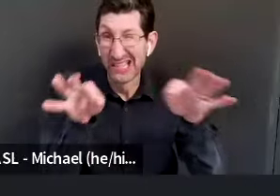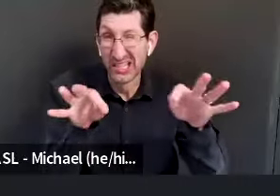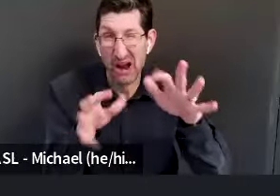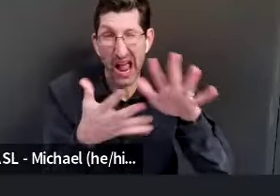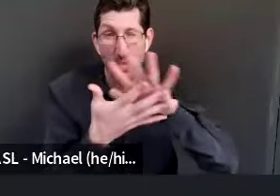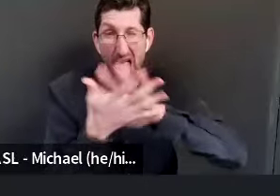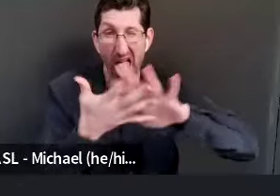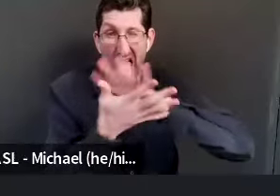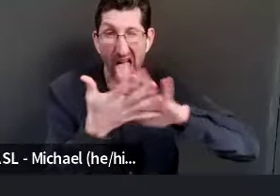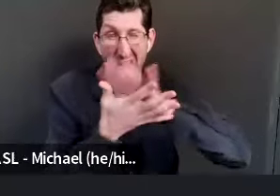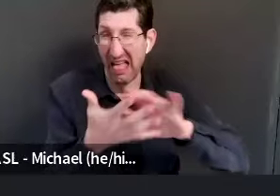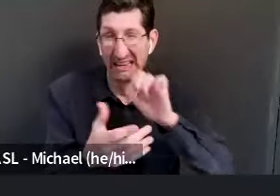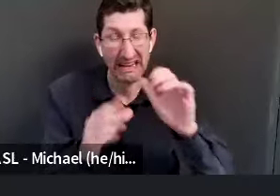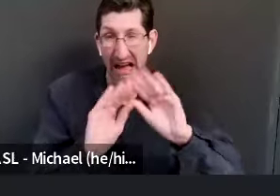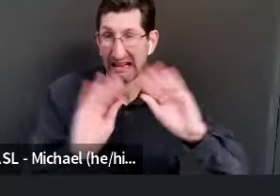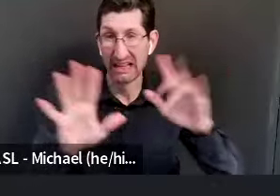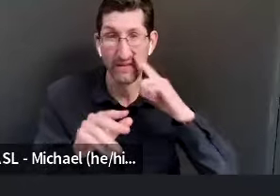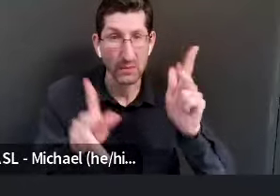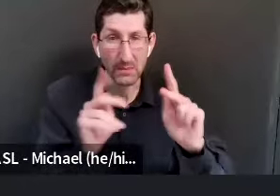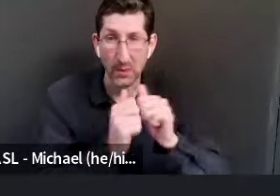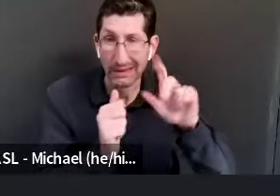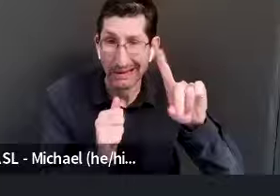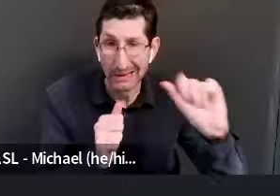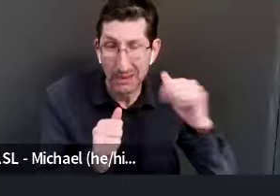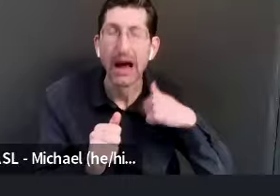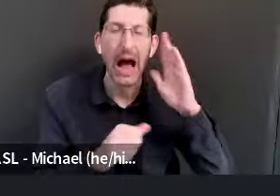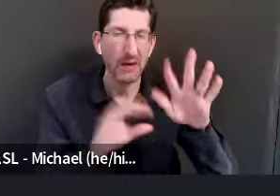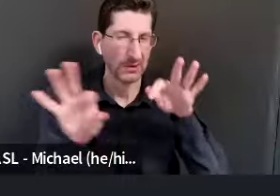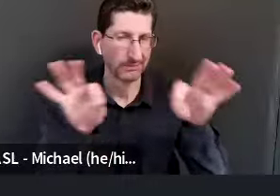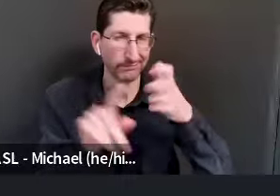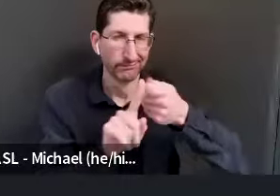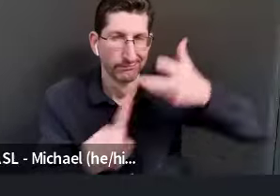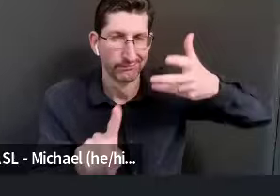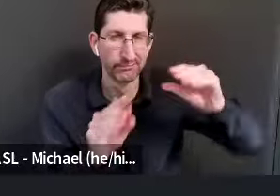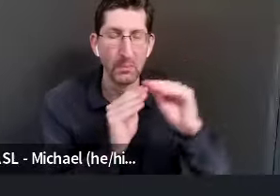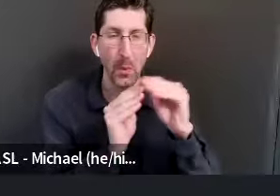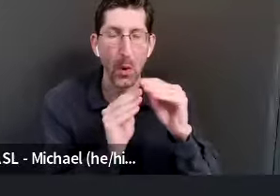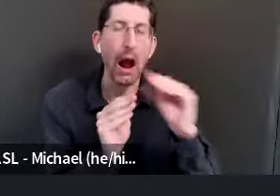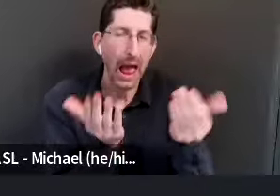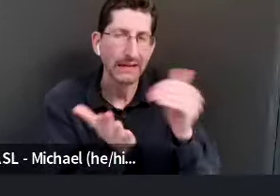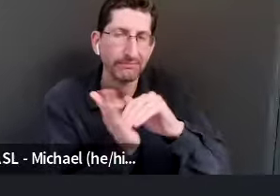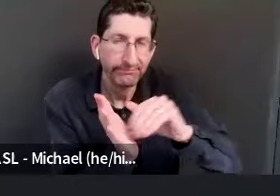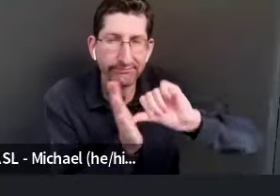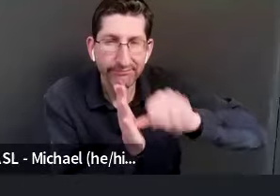OKAY. THIS VIDEO WAS NOT ENTIRELY DRIPT DESCRIPTIVE SO I WILL ADD